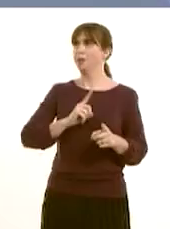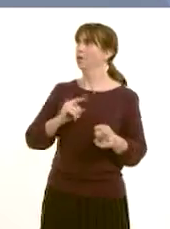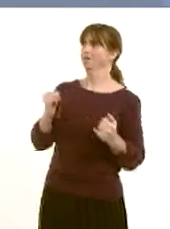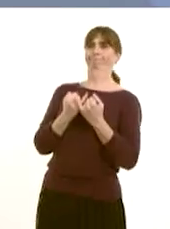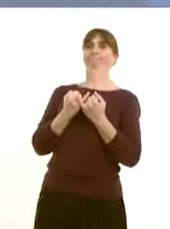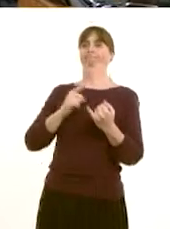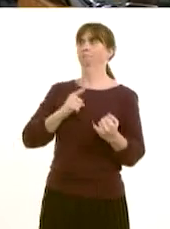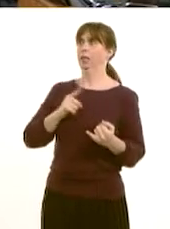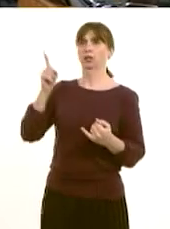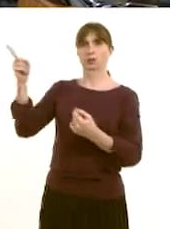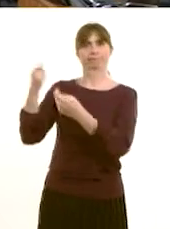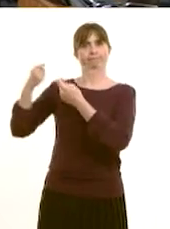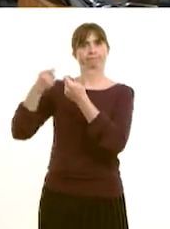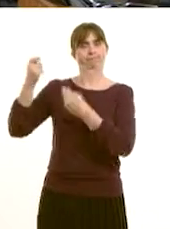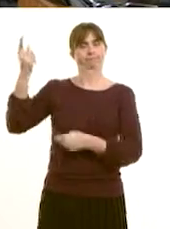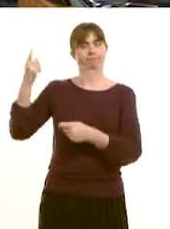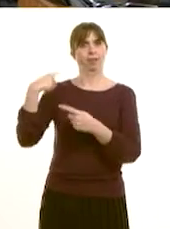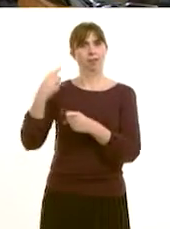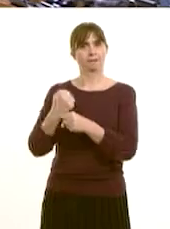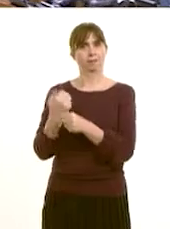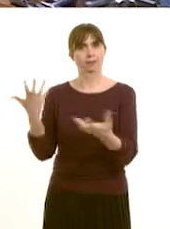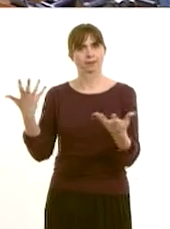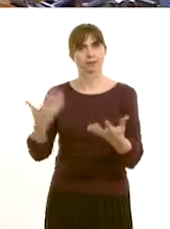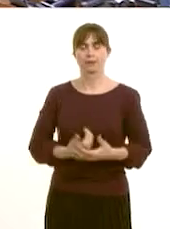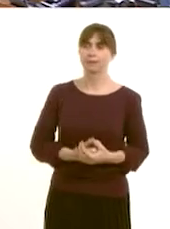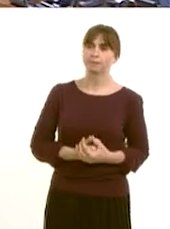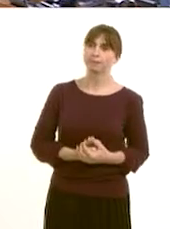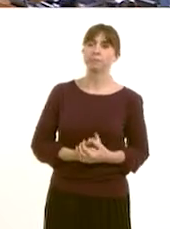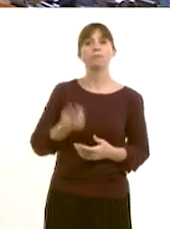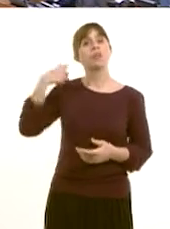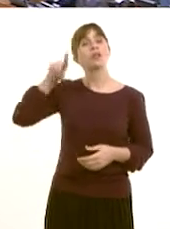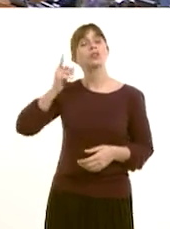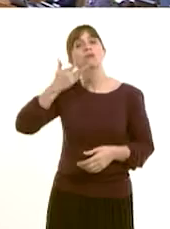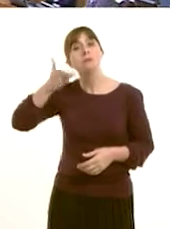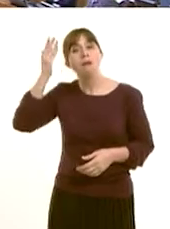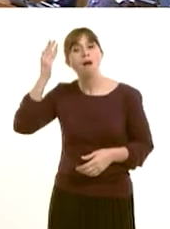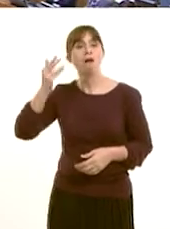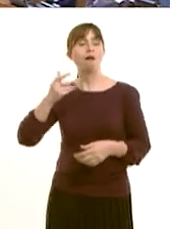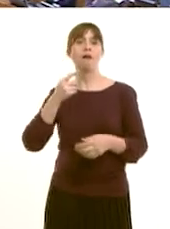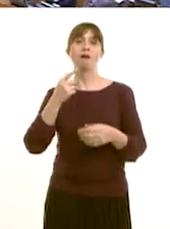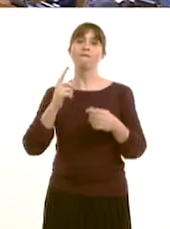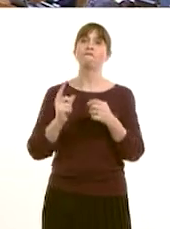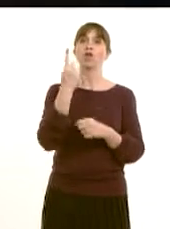William Powell: First Minister, last summer saw the opening of the first Welsh local authority